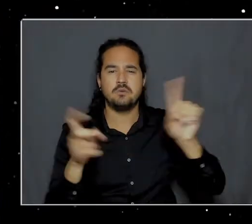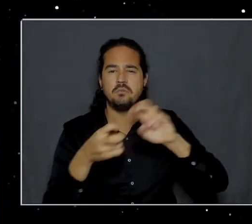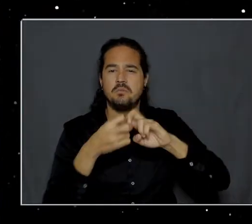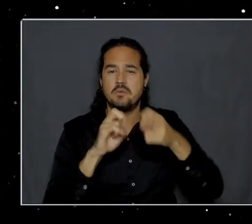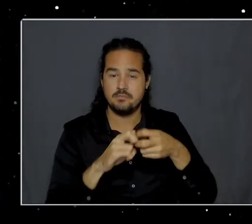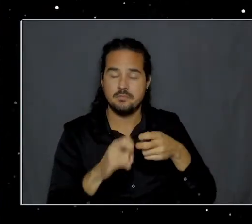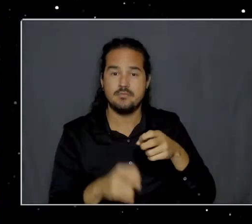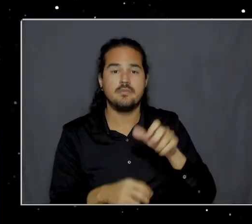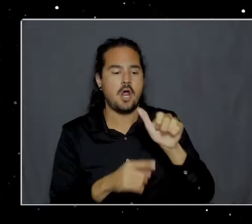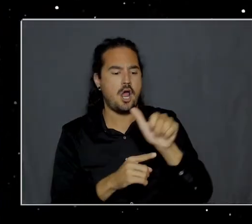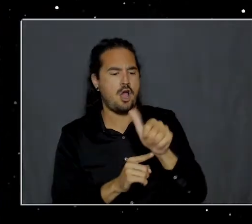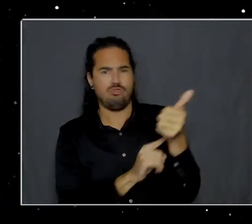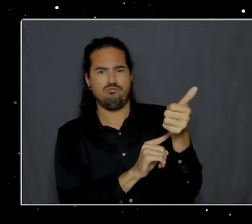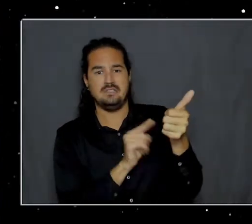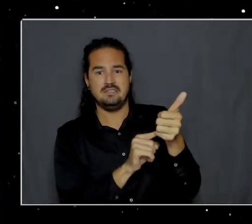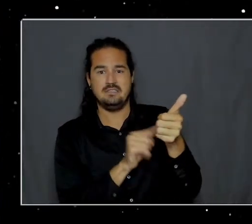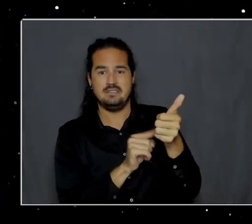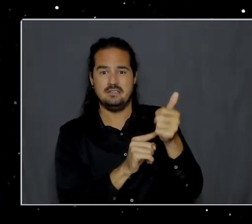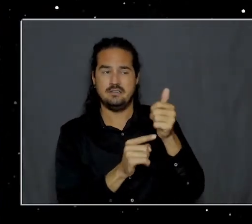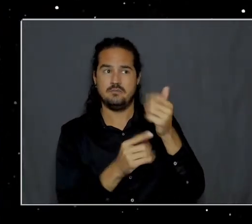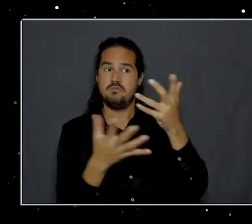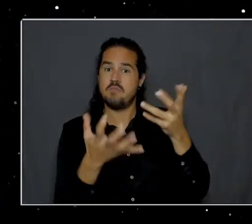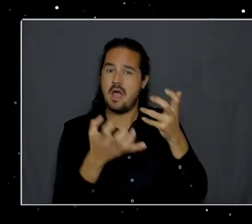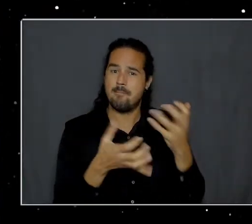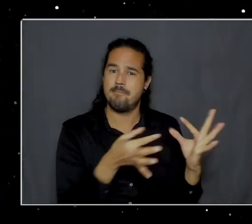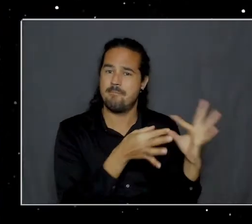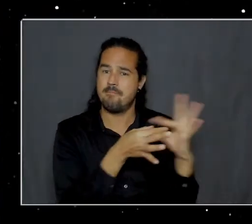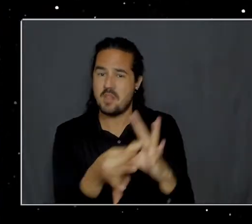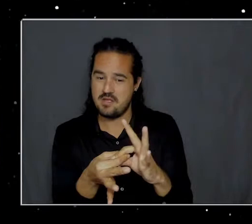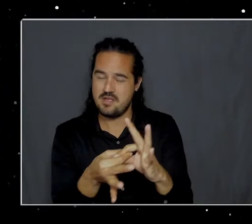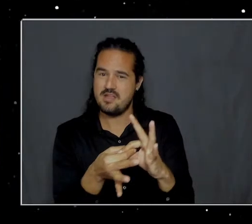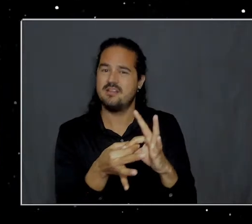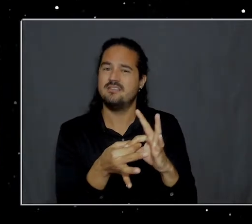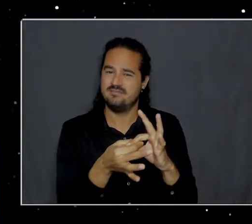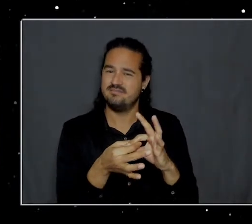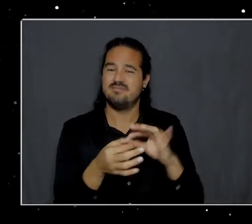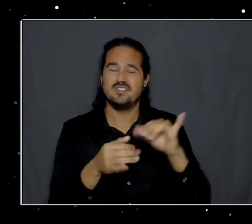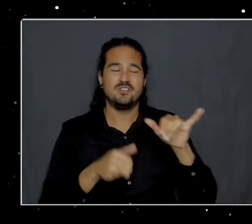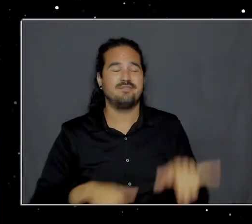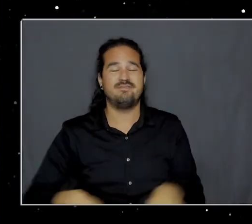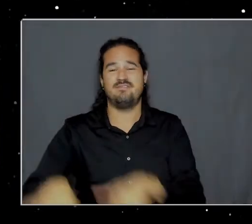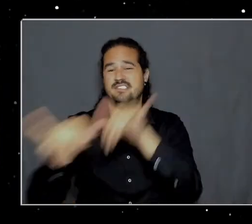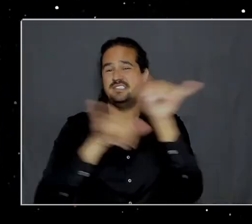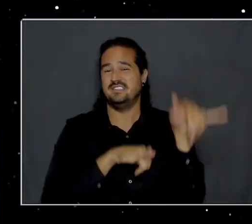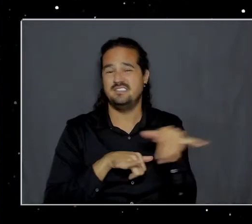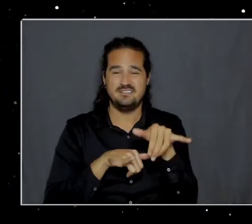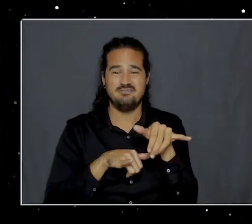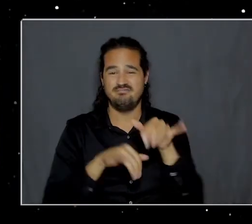AND NEEDING TO BELONG WAS REALLY UNIVERSAL. AND, WHILE WE NEED TO SORT OF